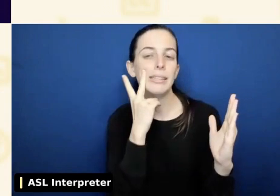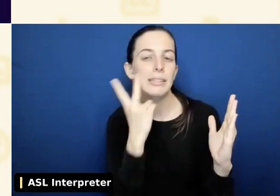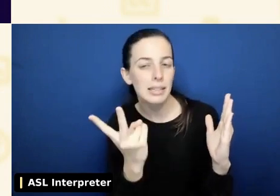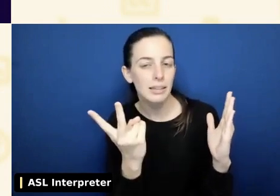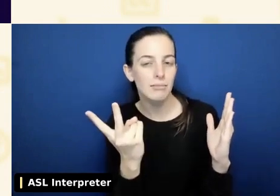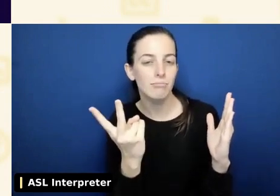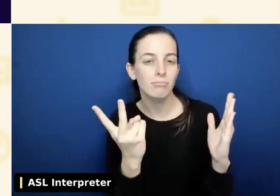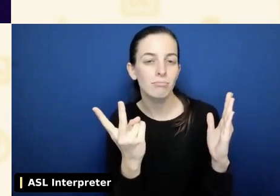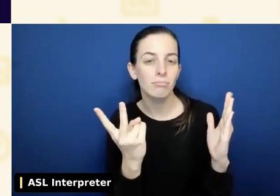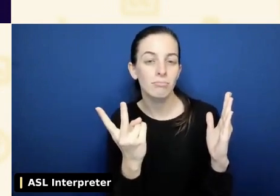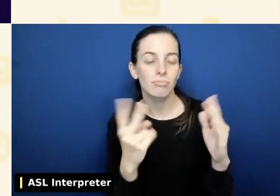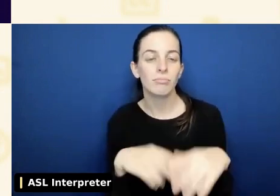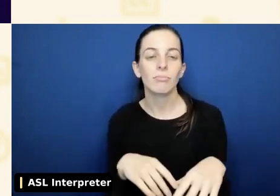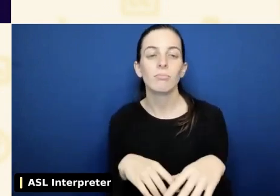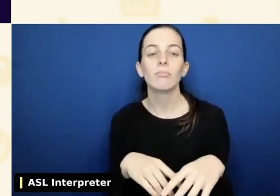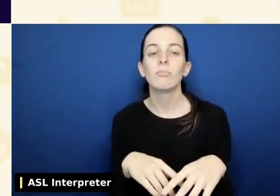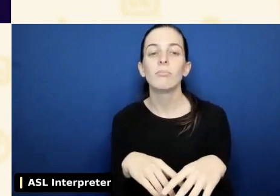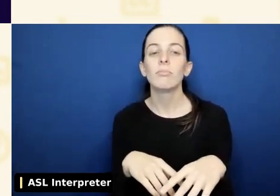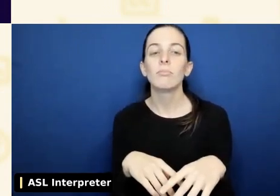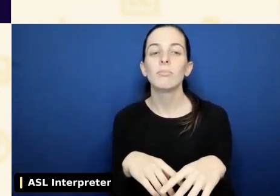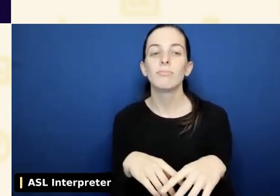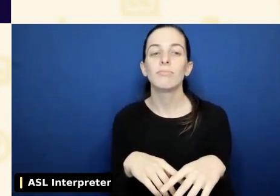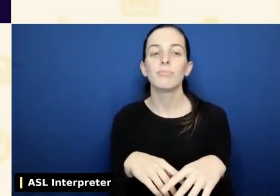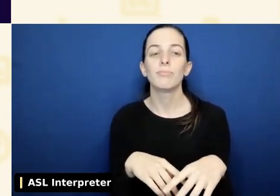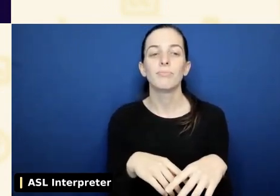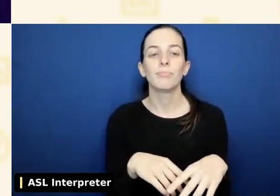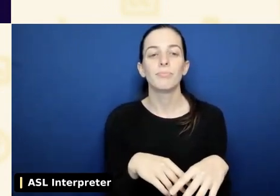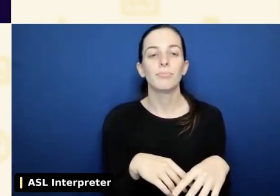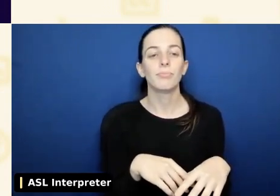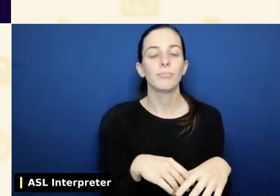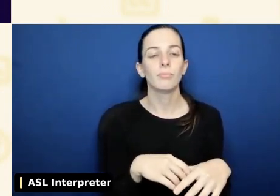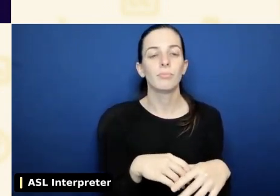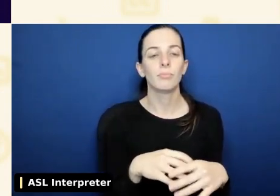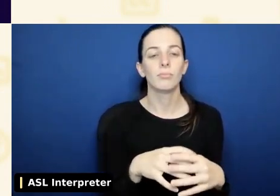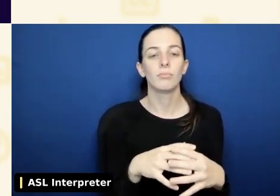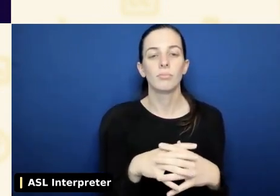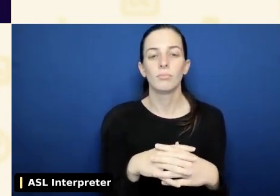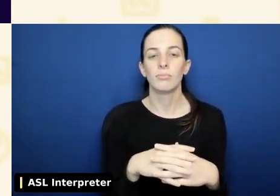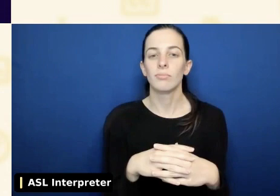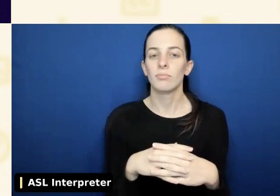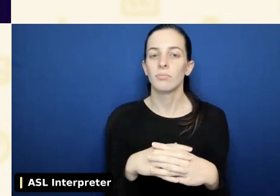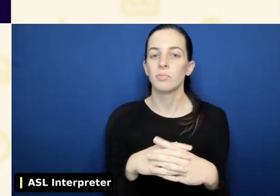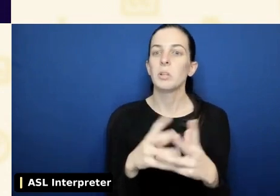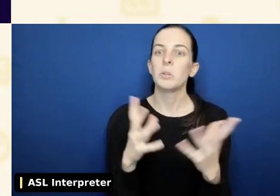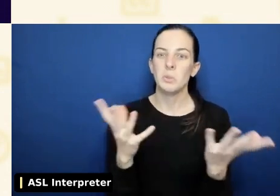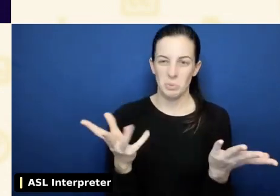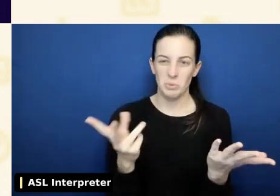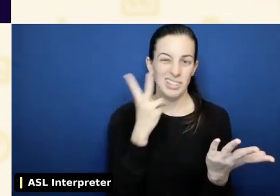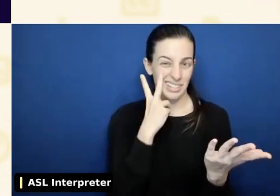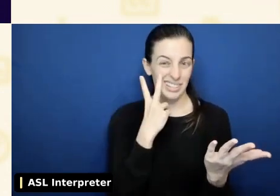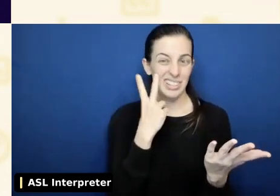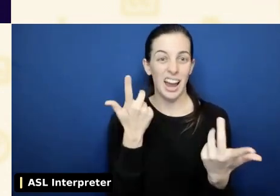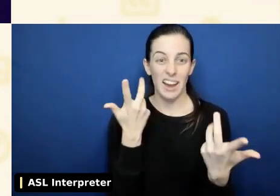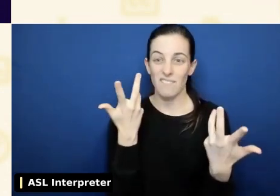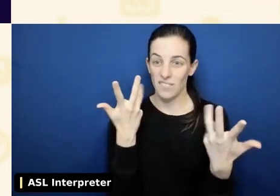So we'll see if I go, I've expanded aria-hidden. I see these social media links.